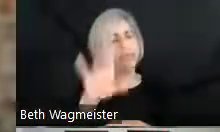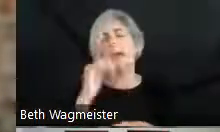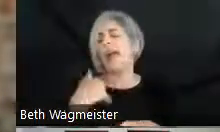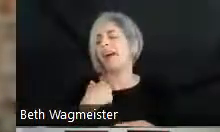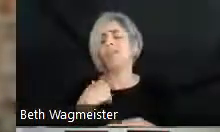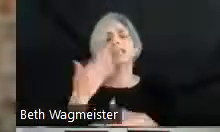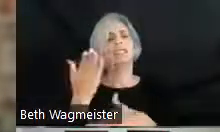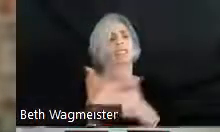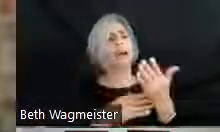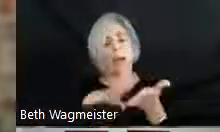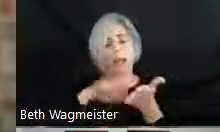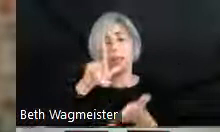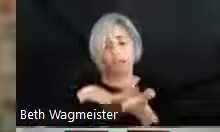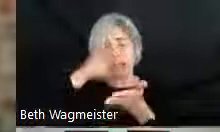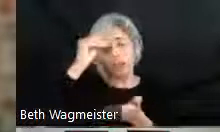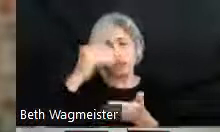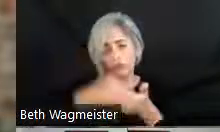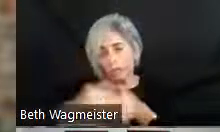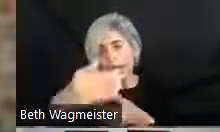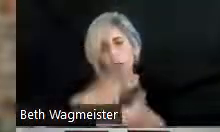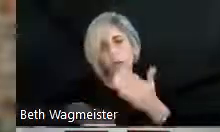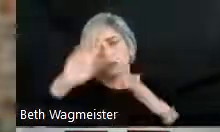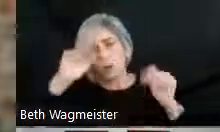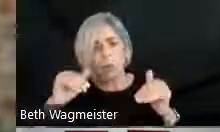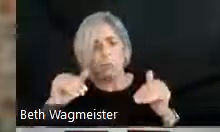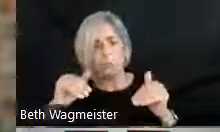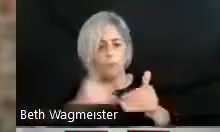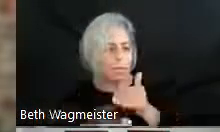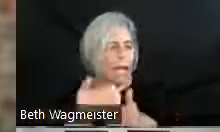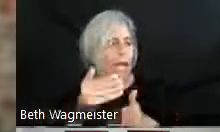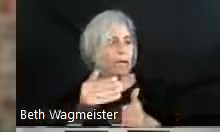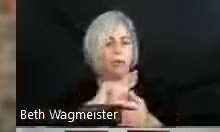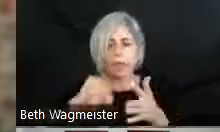lunch and learn, which is beyond, what you hope is beyond just that initial knowledge